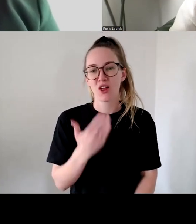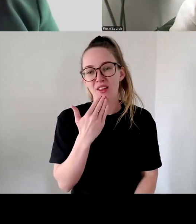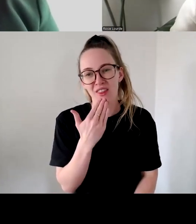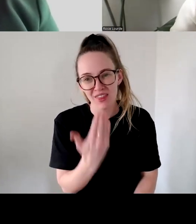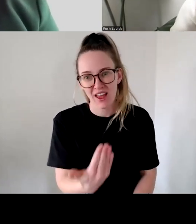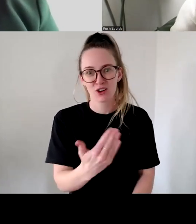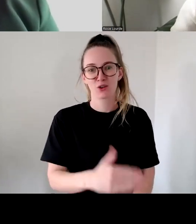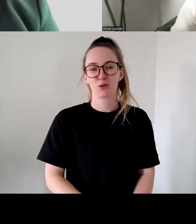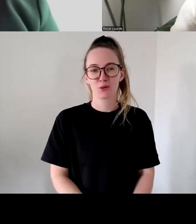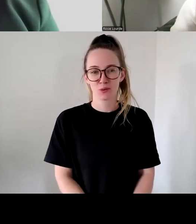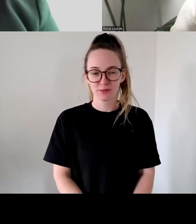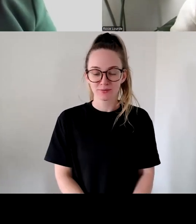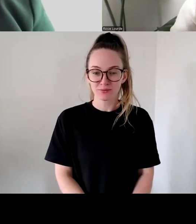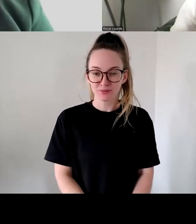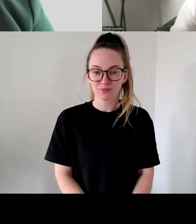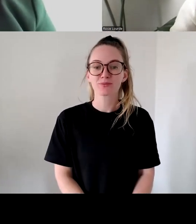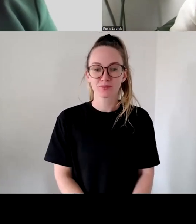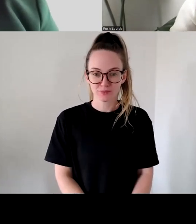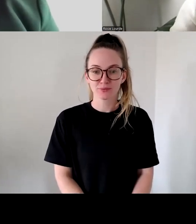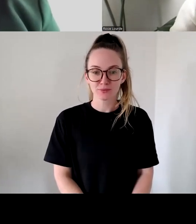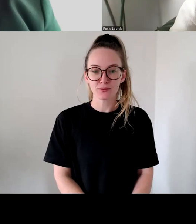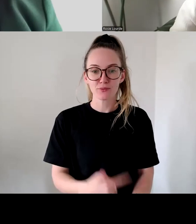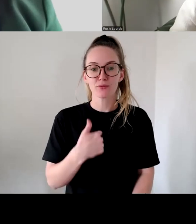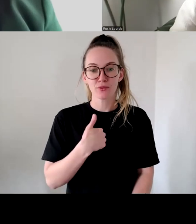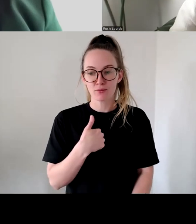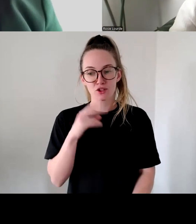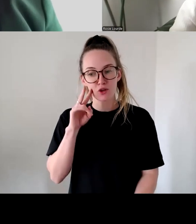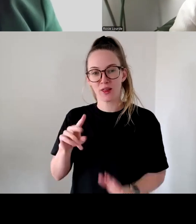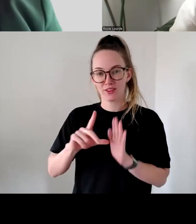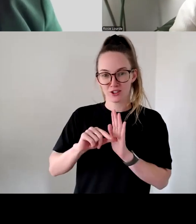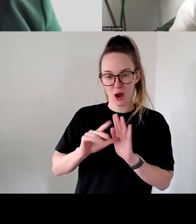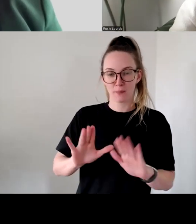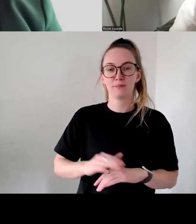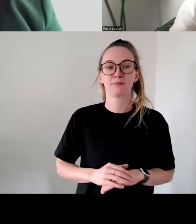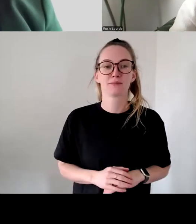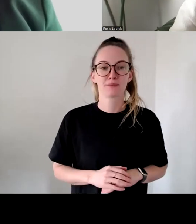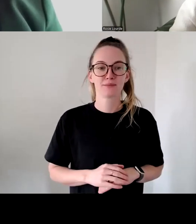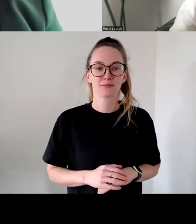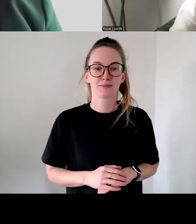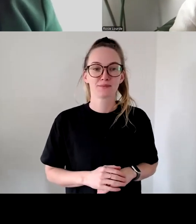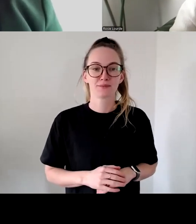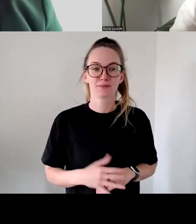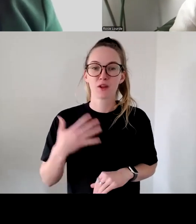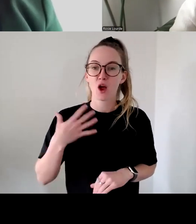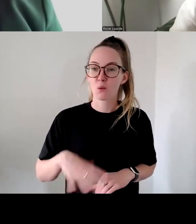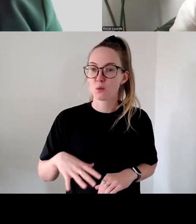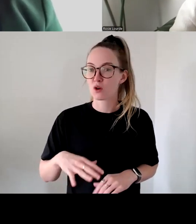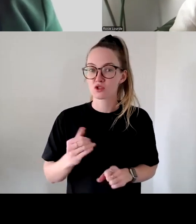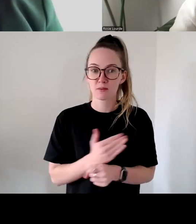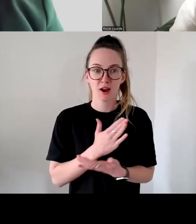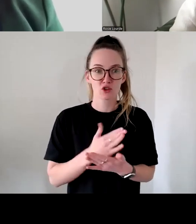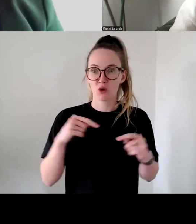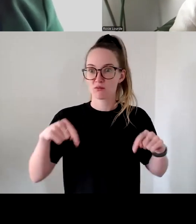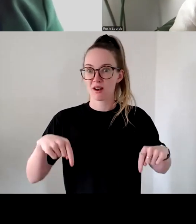and I am going to-- just looking at the time as well, use this as an opportunity to thank